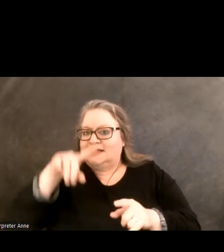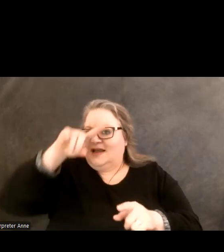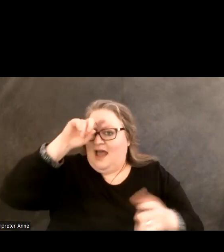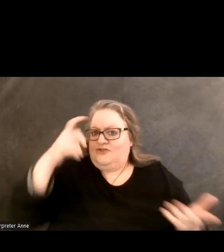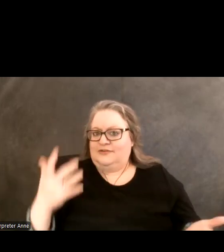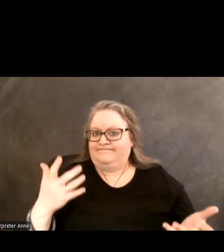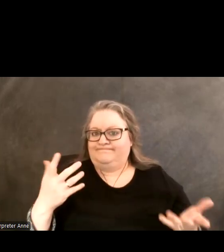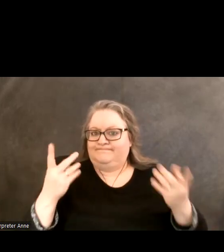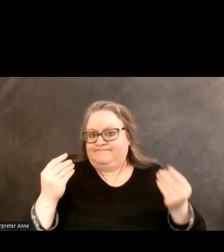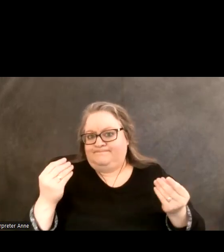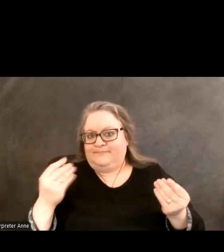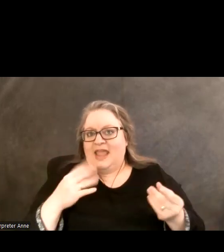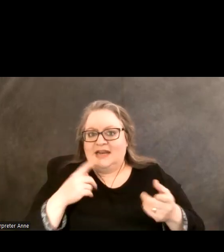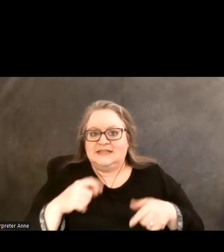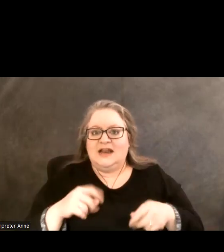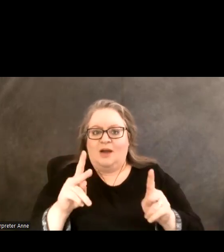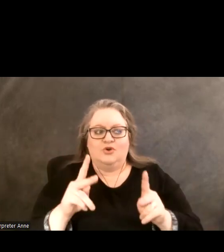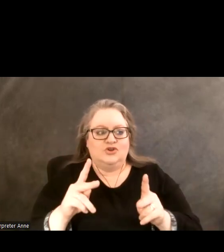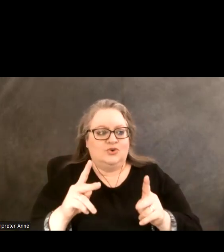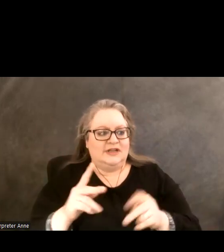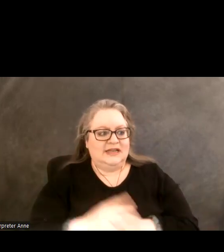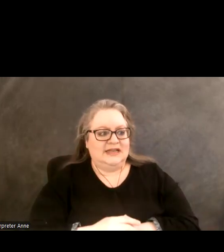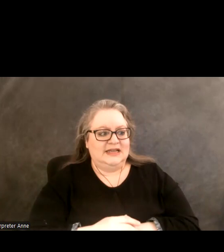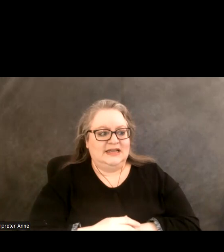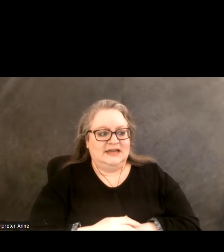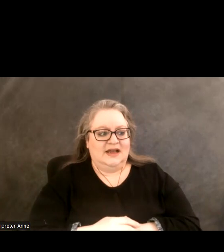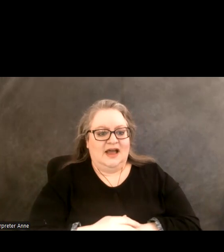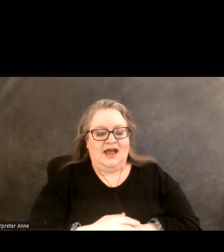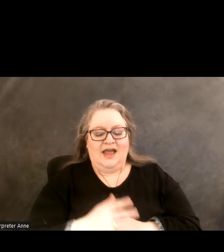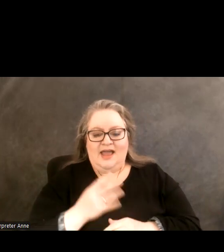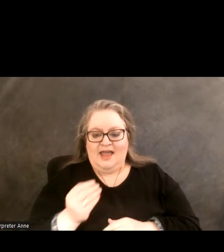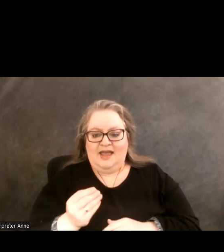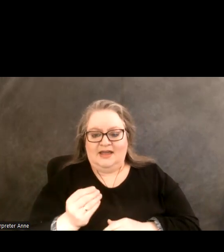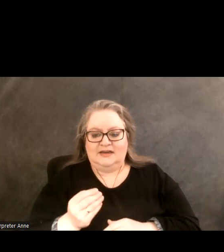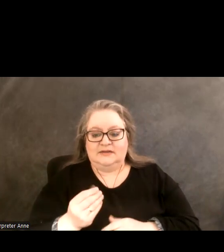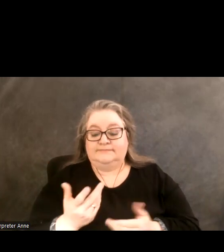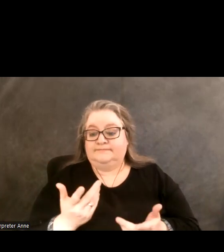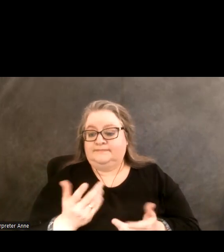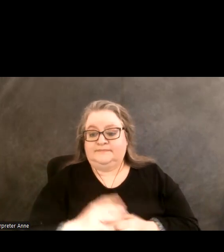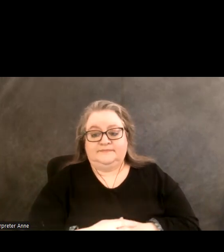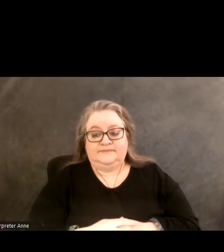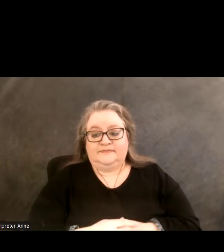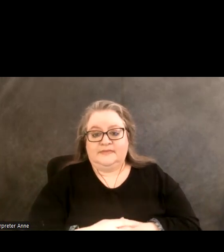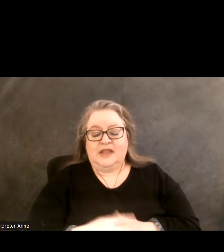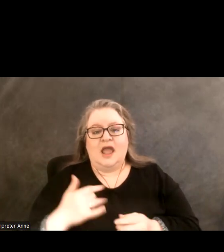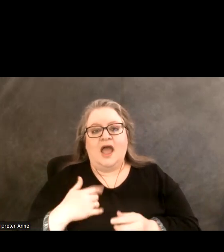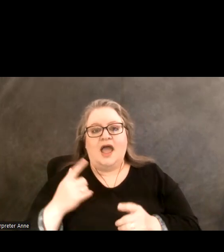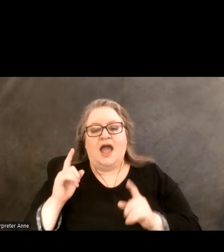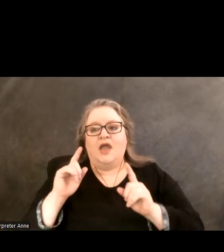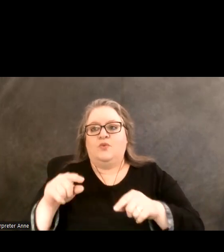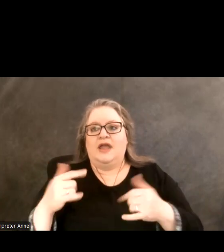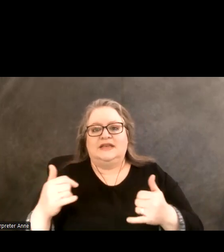an opportunity and, like, I just -- I went to this retreat with